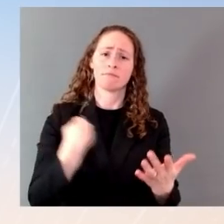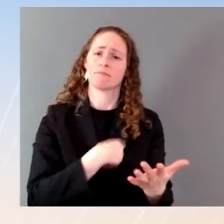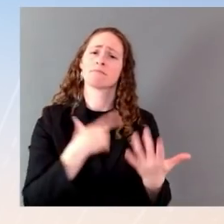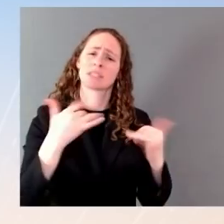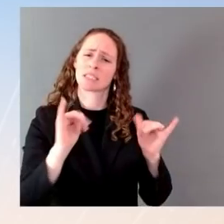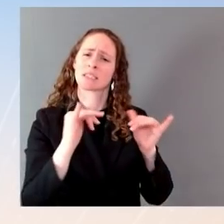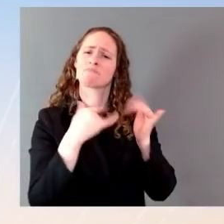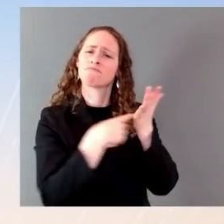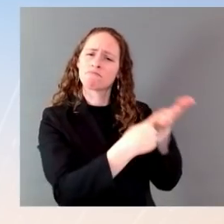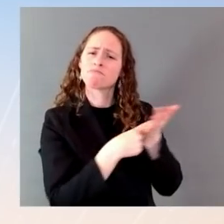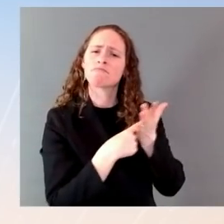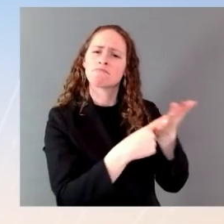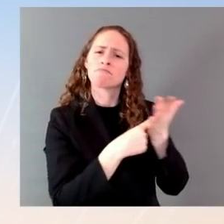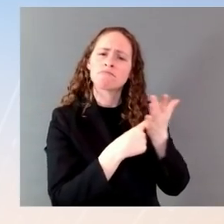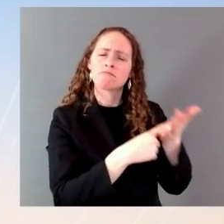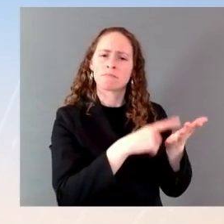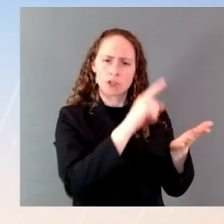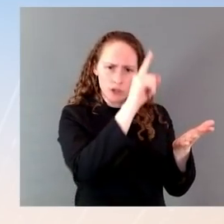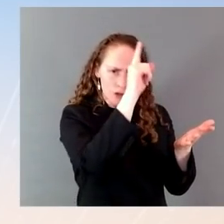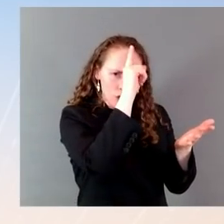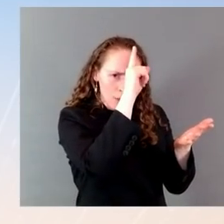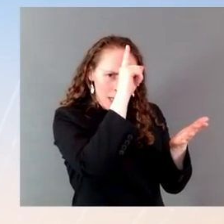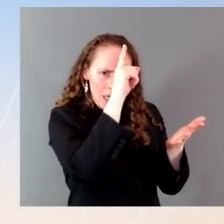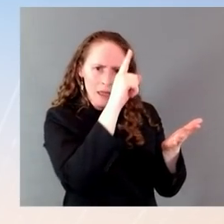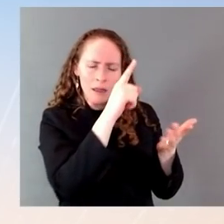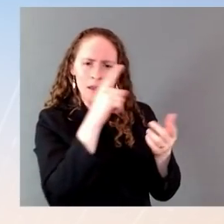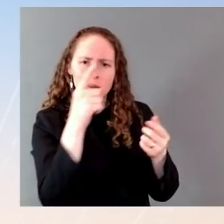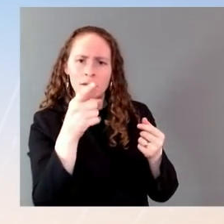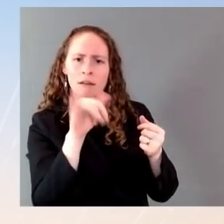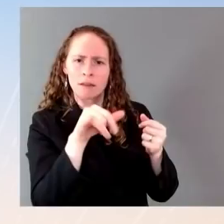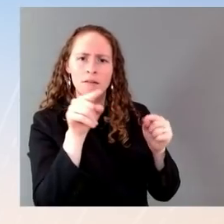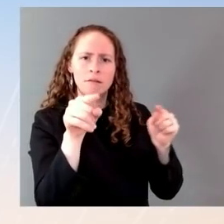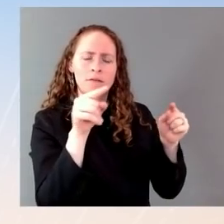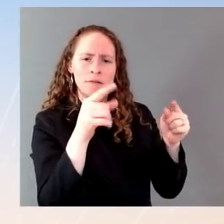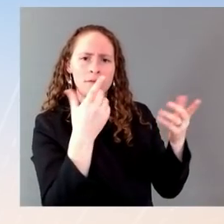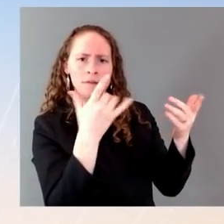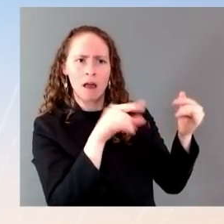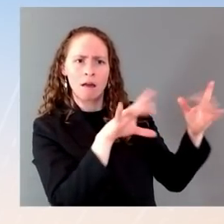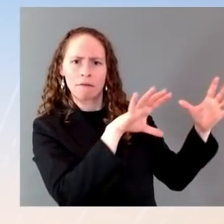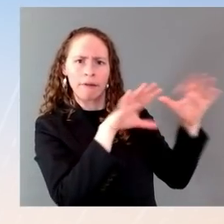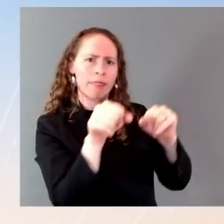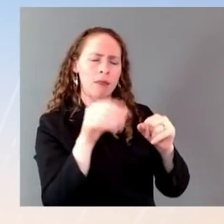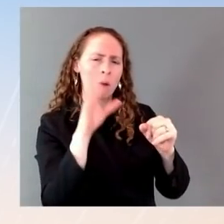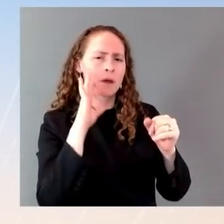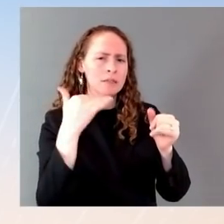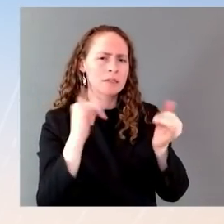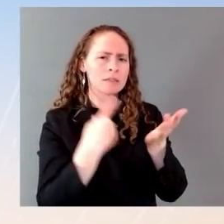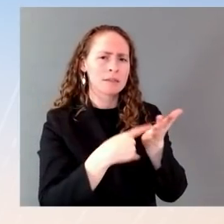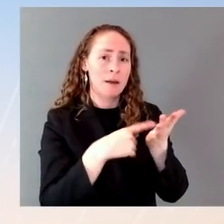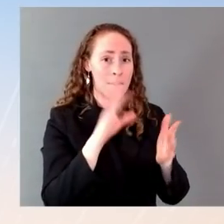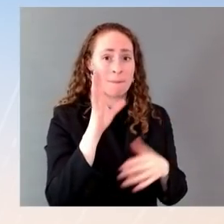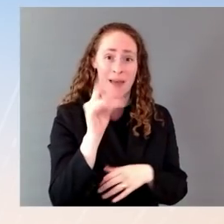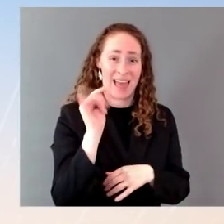The Press: Thank you, Jake. Thanks. I'm sorry. So, the -- obviously, the summit is being watched by a number of other adversaries,